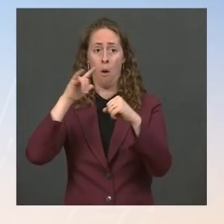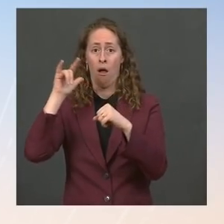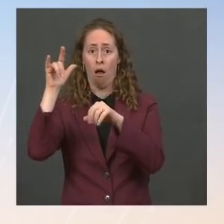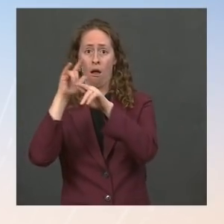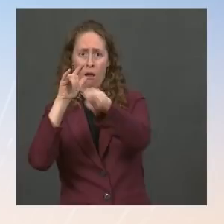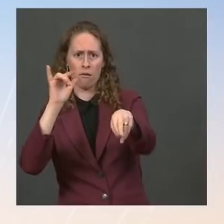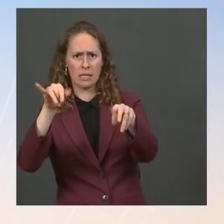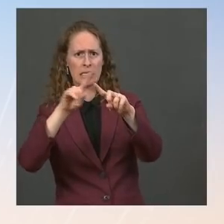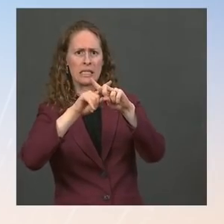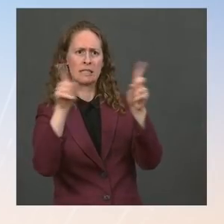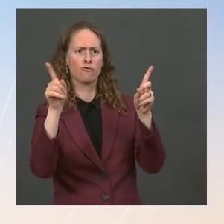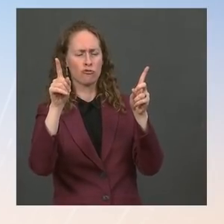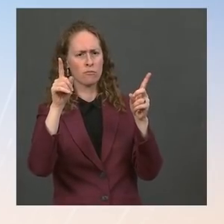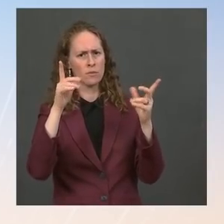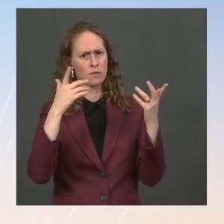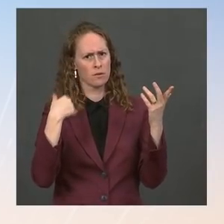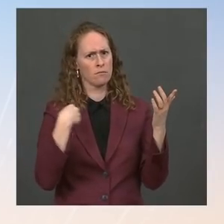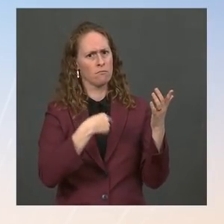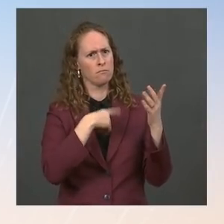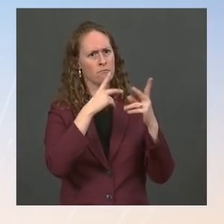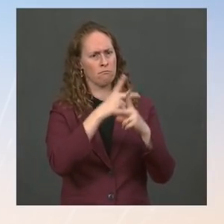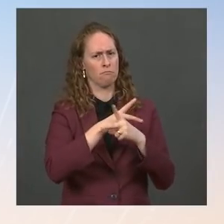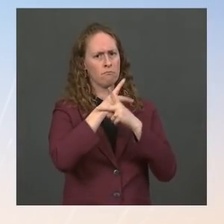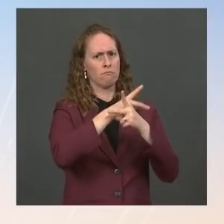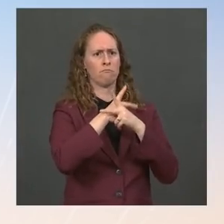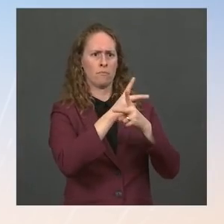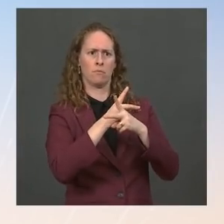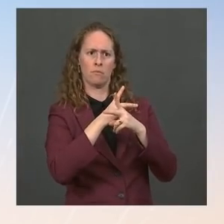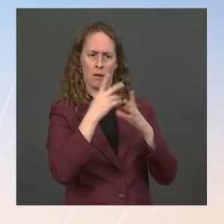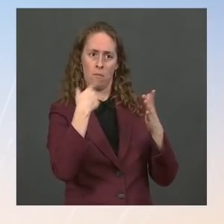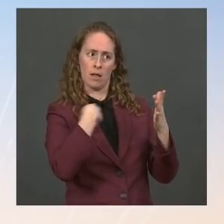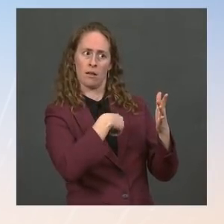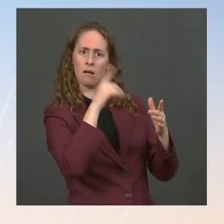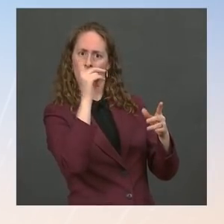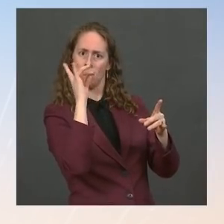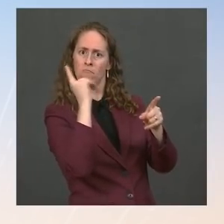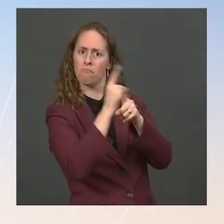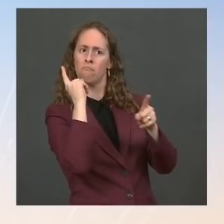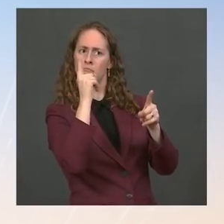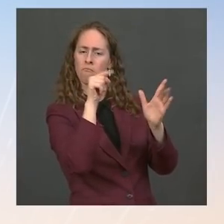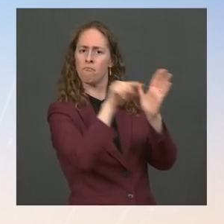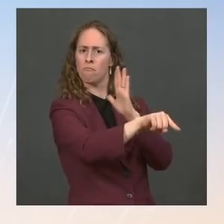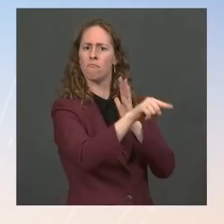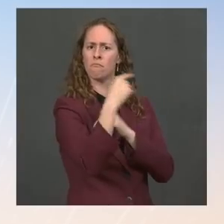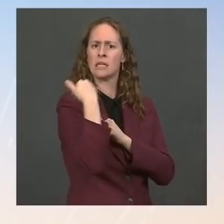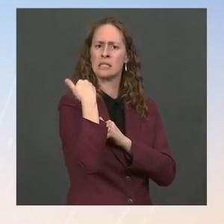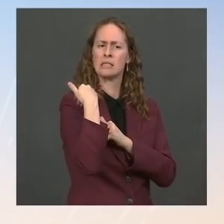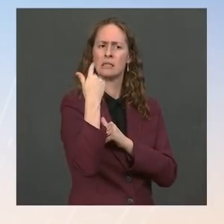that was a successful self-defense strike -- and those that pose -- that is posing an imminent threat to U.S. forces --